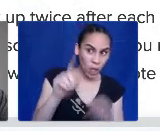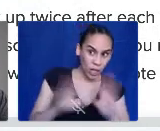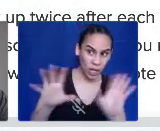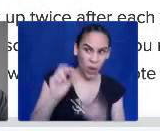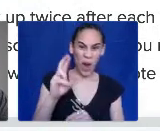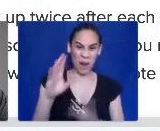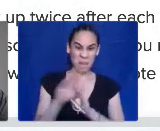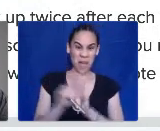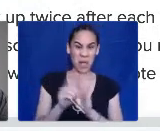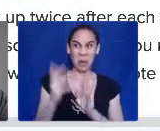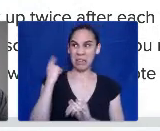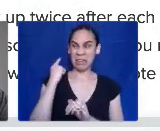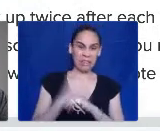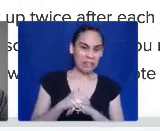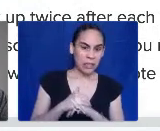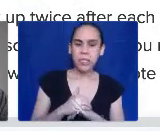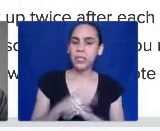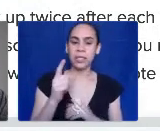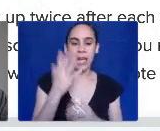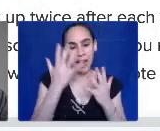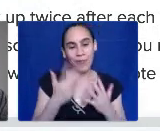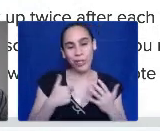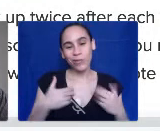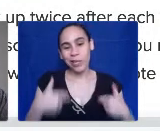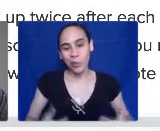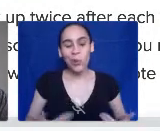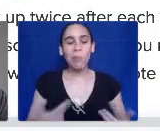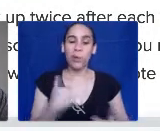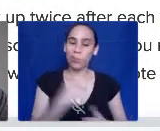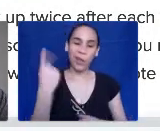human and we do make these judgments i wish we didn't but that's just part of of how we think